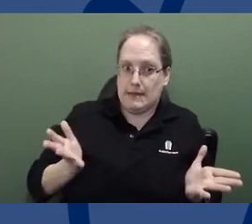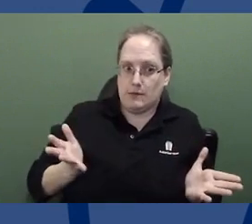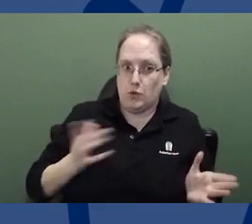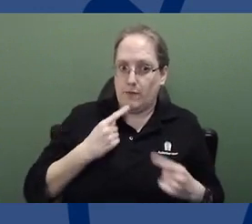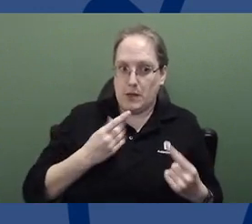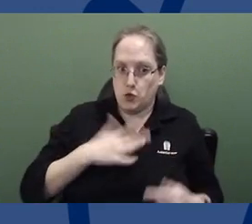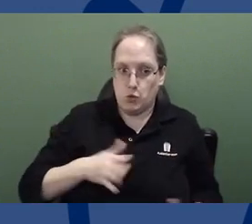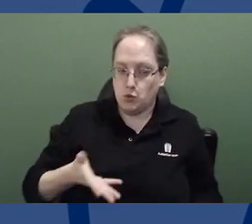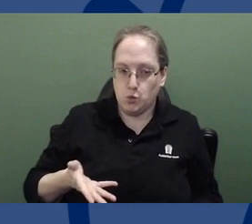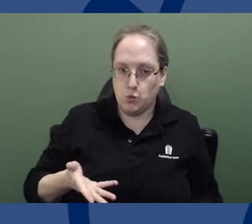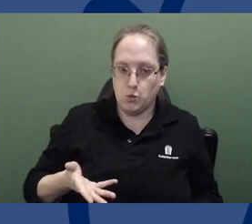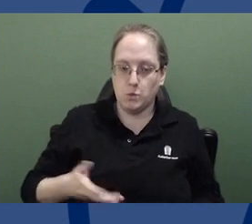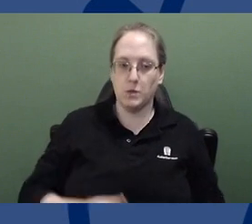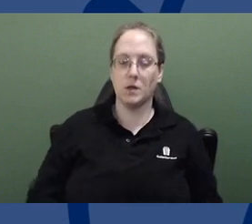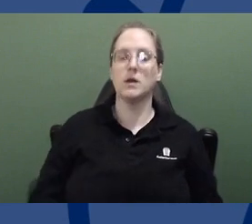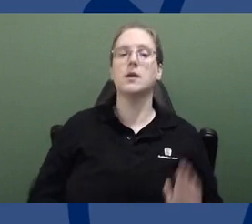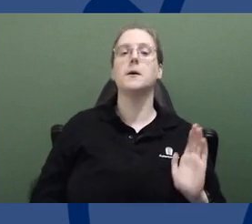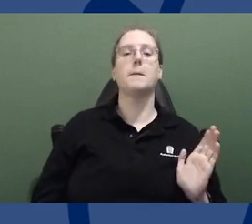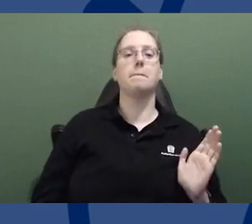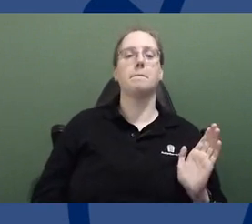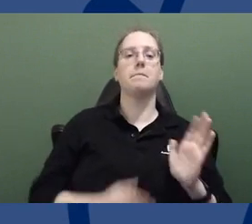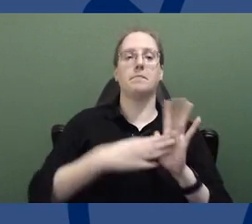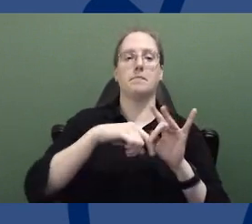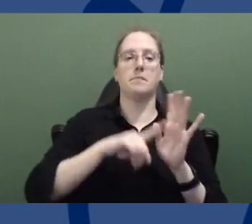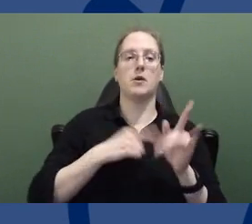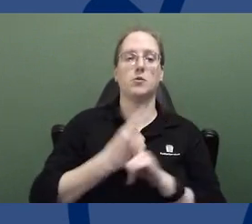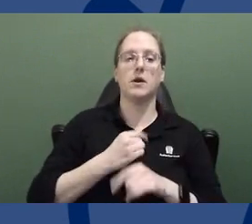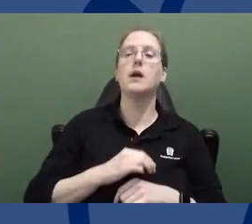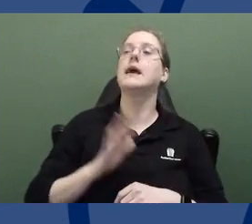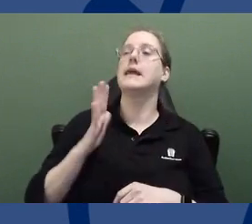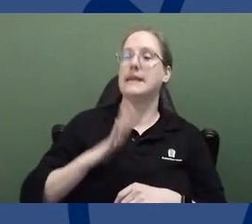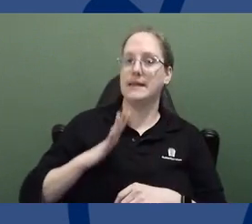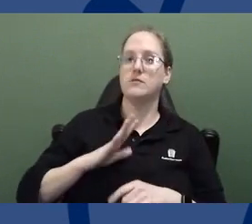It needs to be because of COVID. Because businesses are seasonal and some businesses